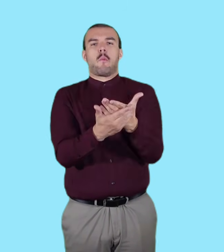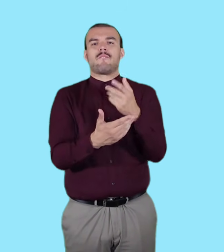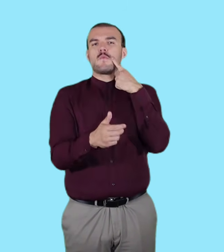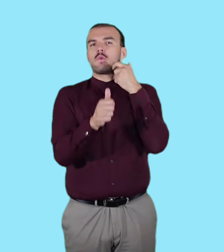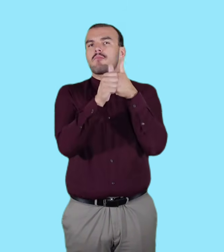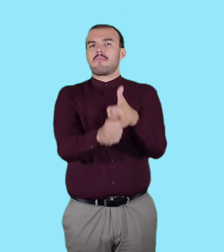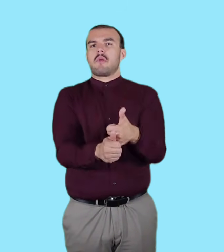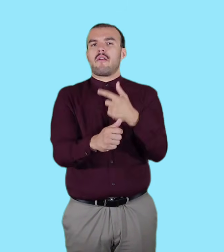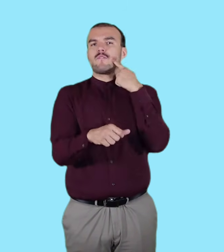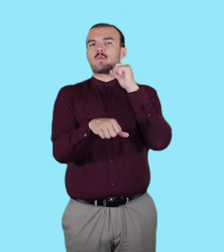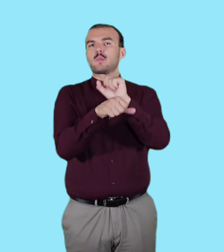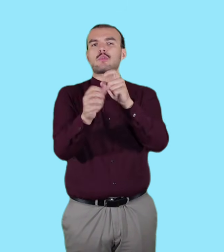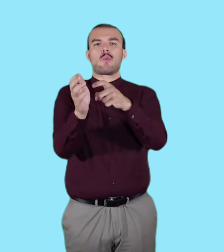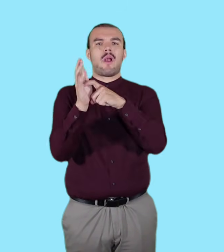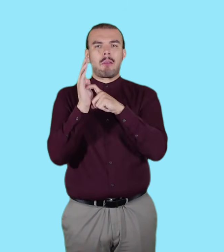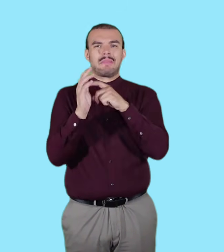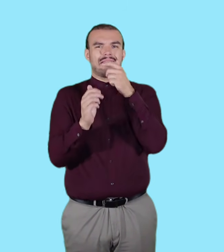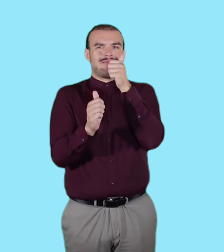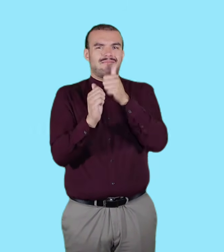with work requirements each month.